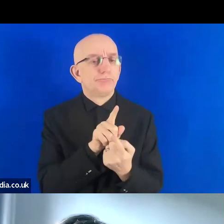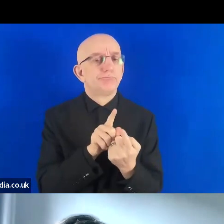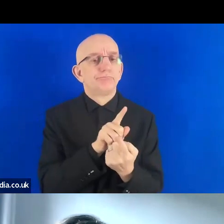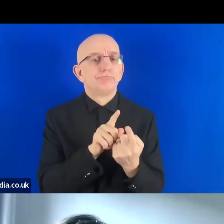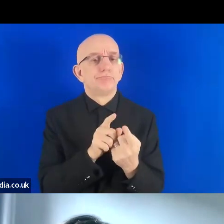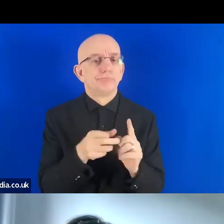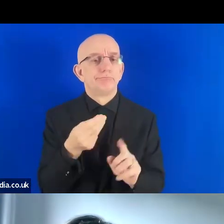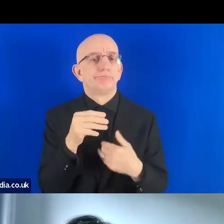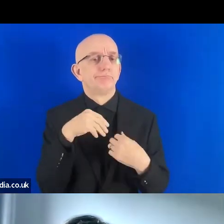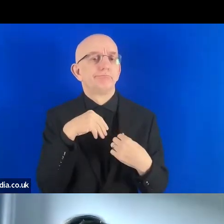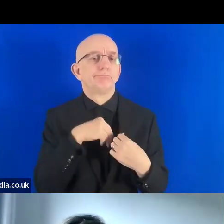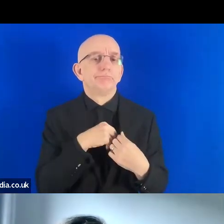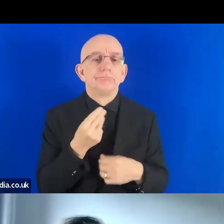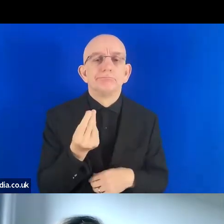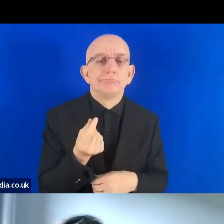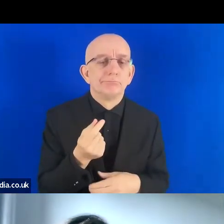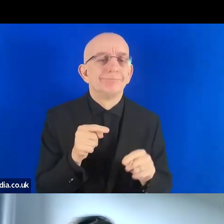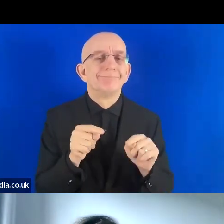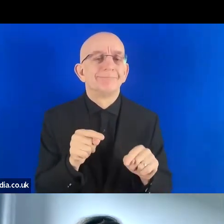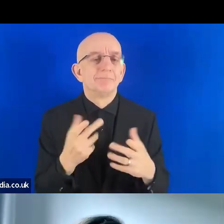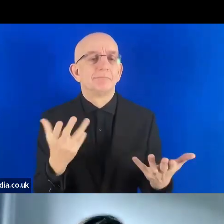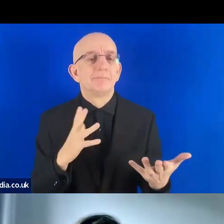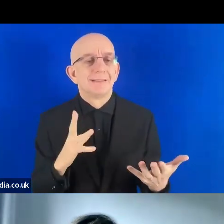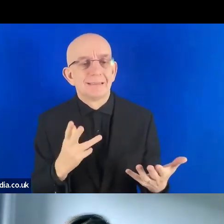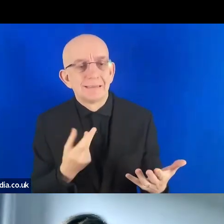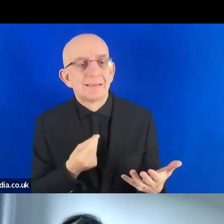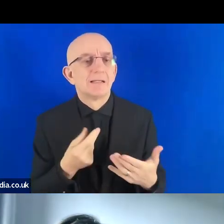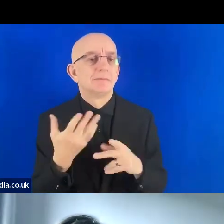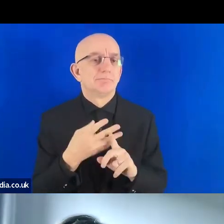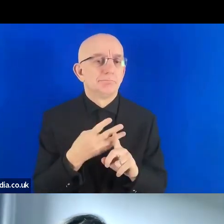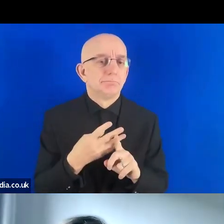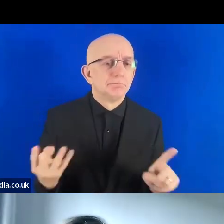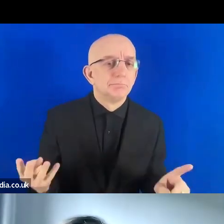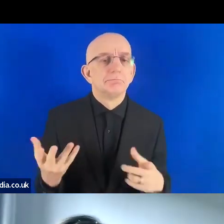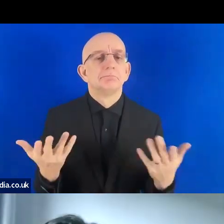If you just want a space where you can get information or support that is not judgmental,